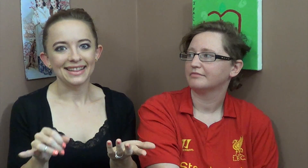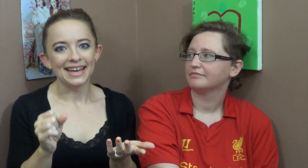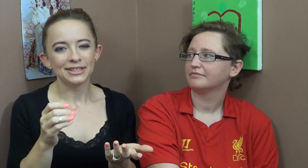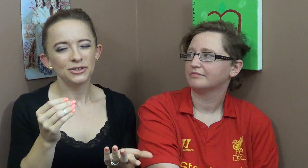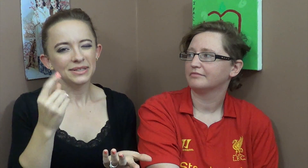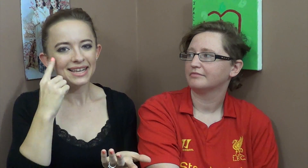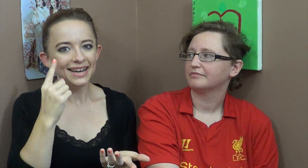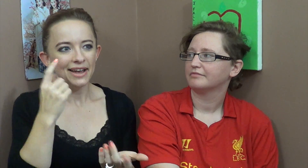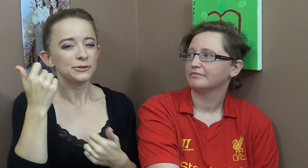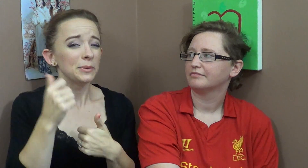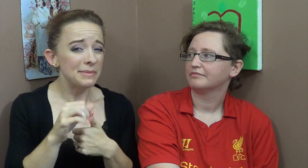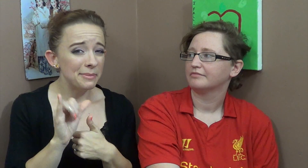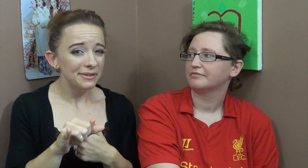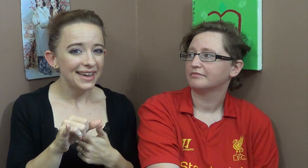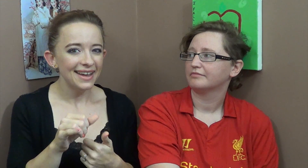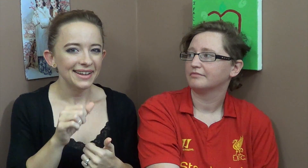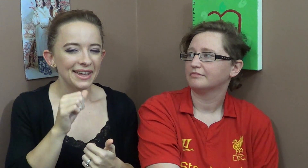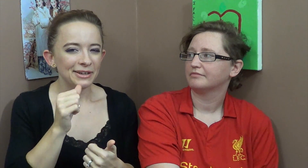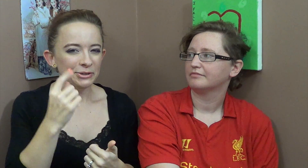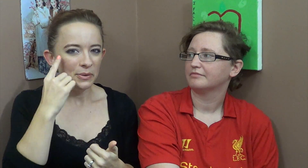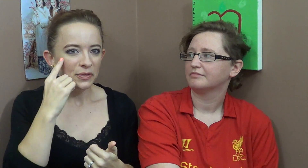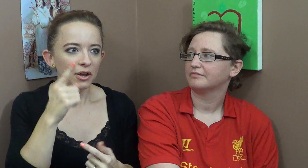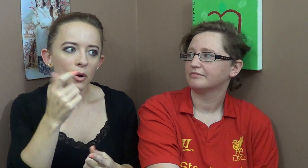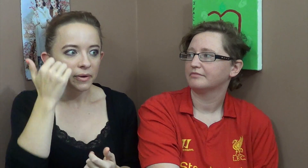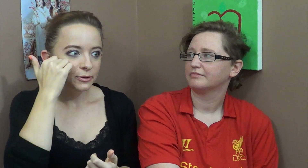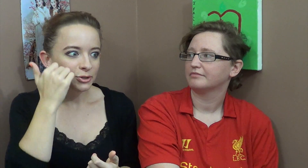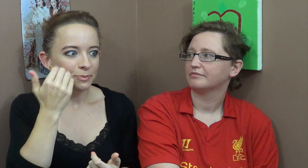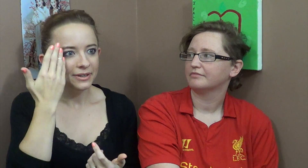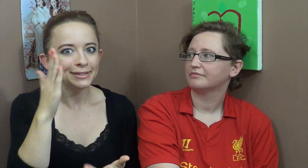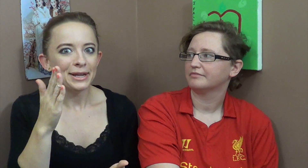like that. You just kinda have to remember that and don't think well they're stupid cause they